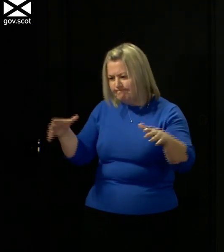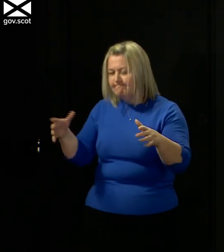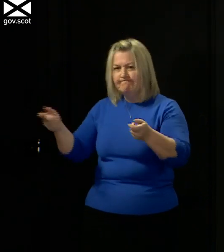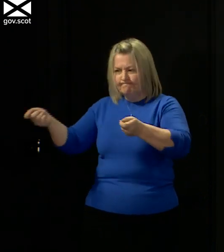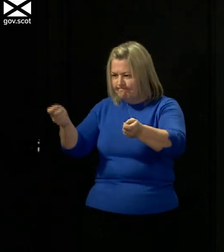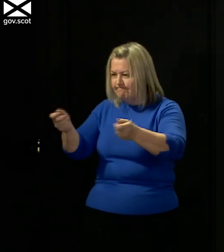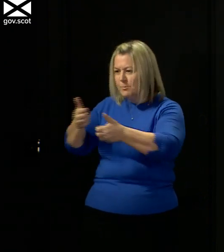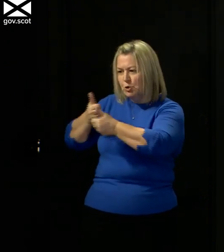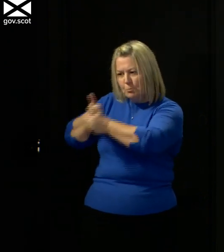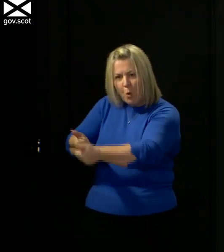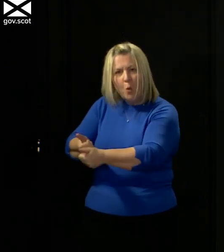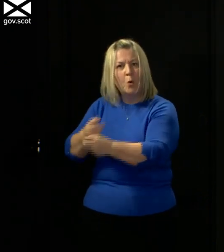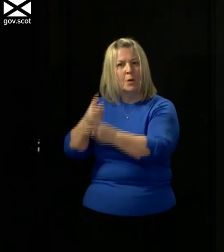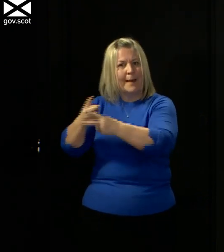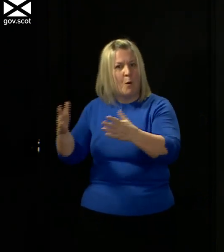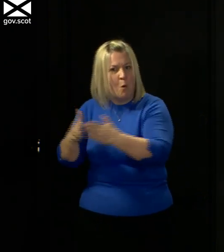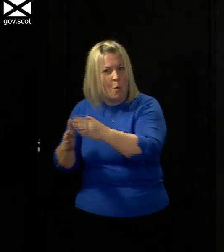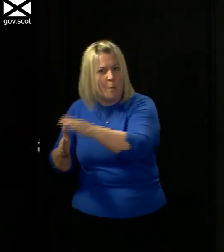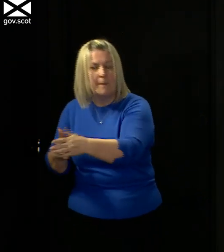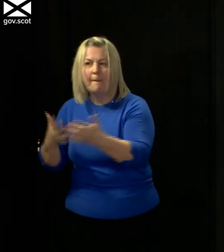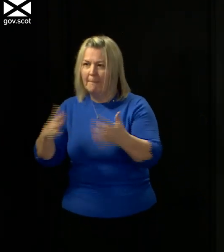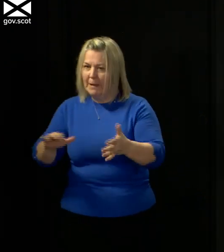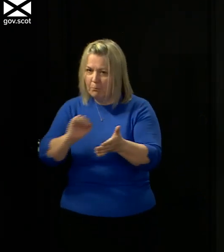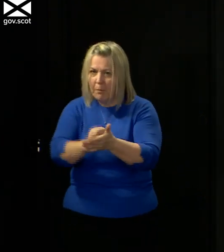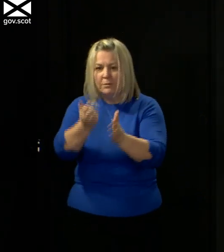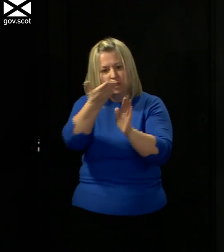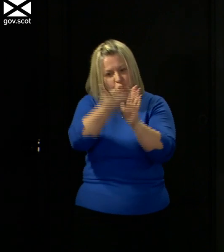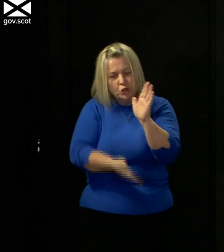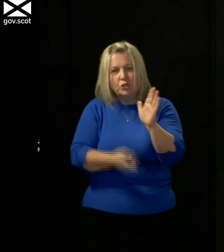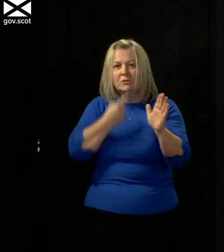published around this to move to a situation of testing all symptomatic